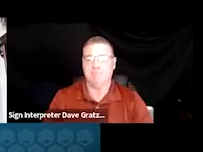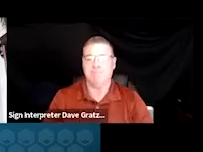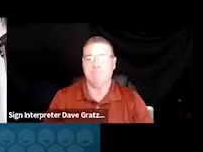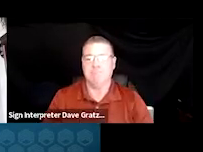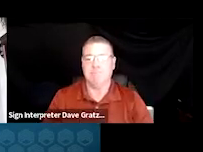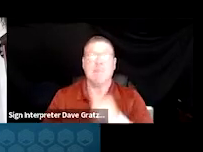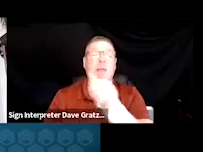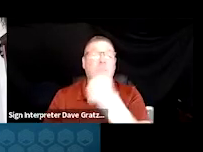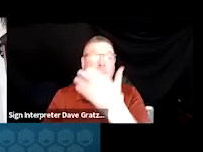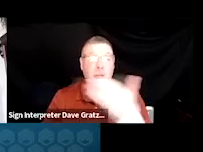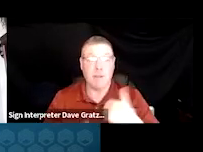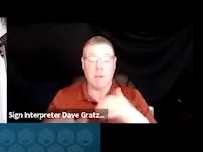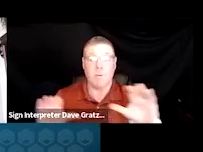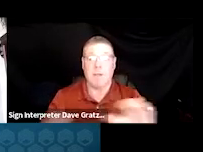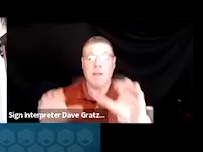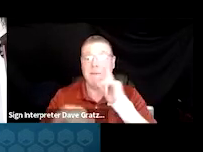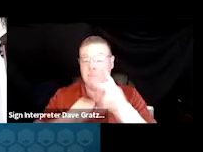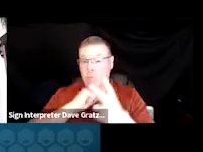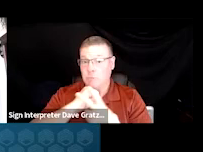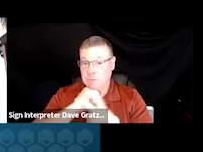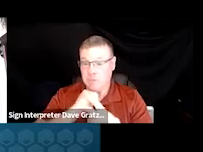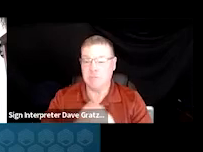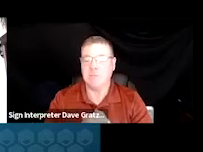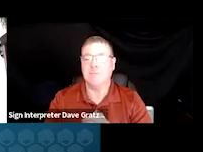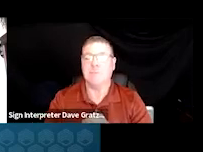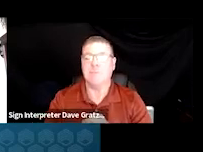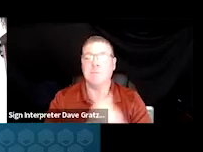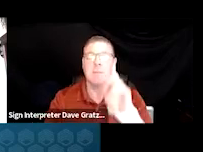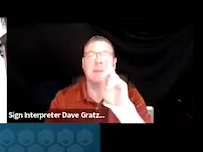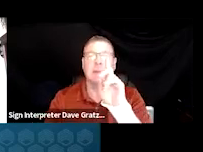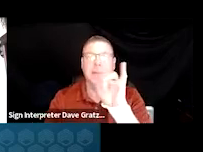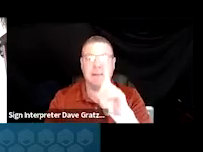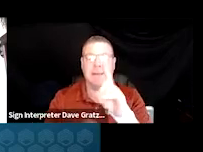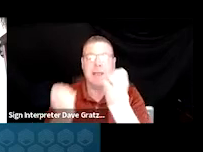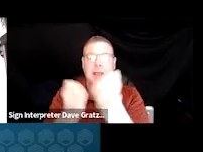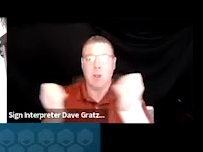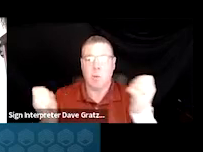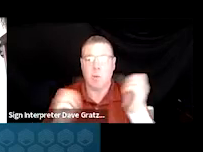The other thing that we've been doing for retention is we did an equipment audit